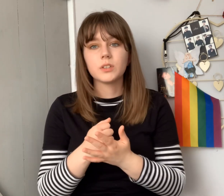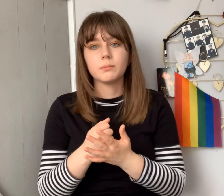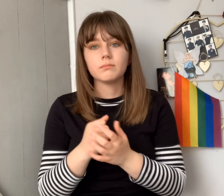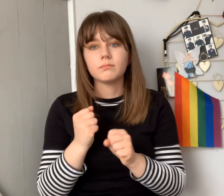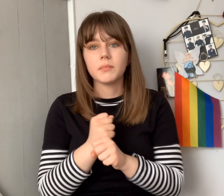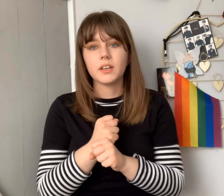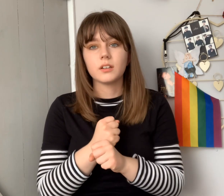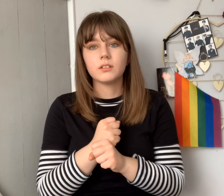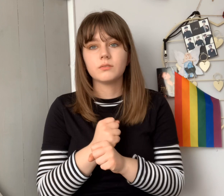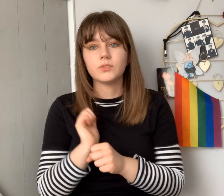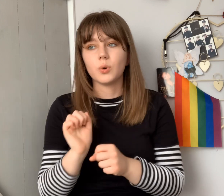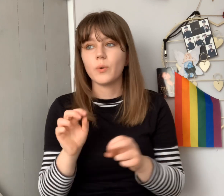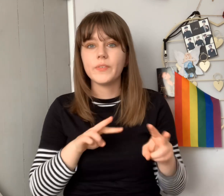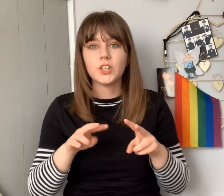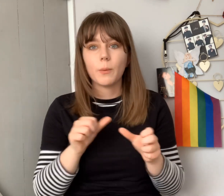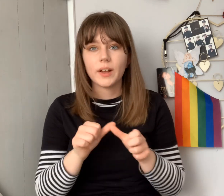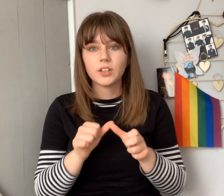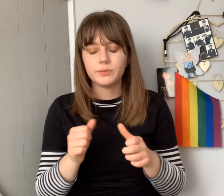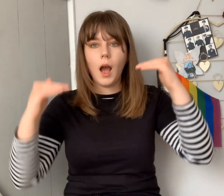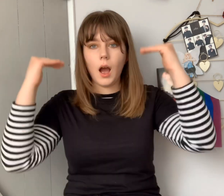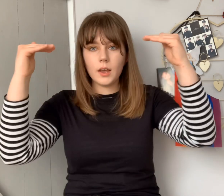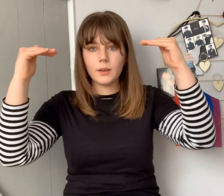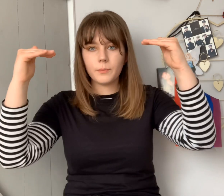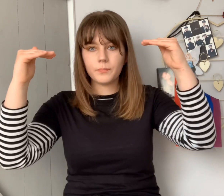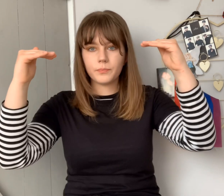That seems to help make the video better